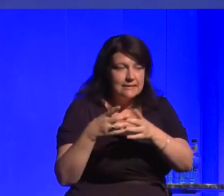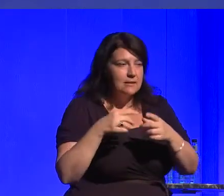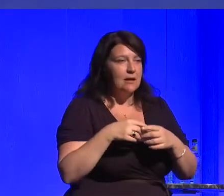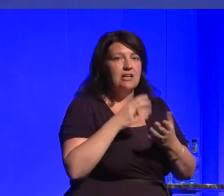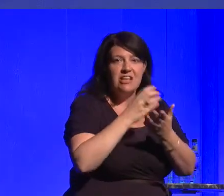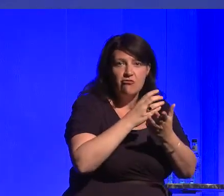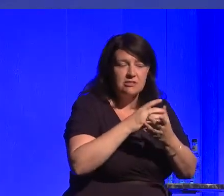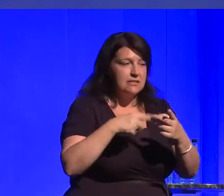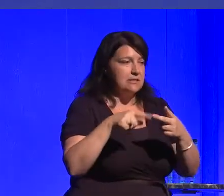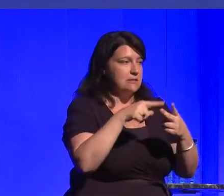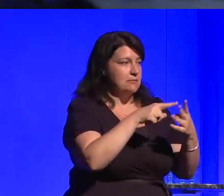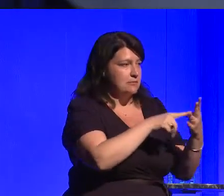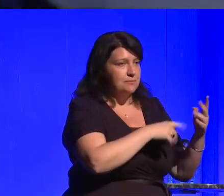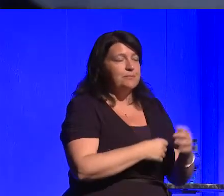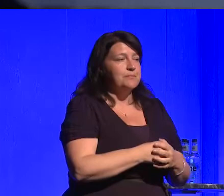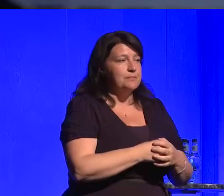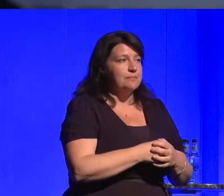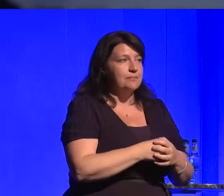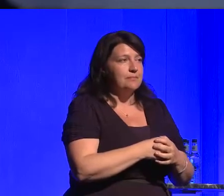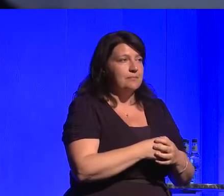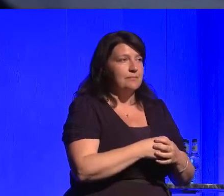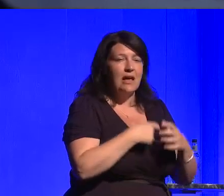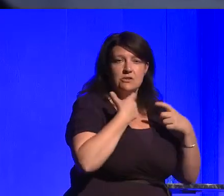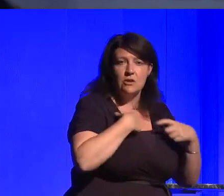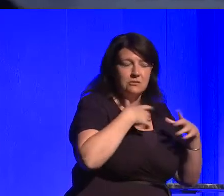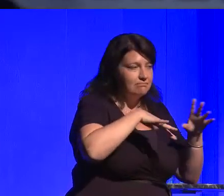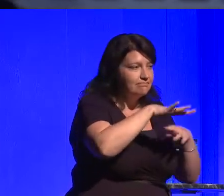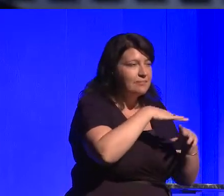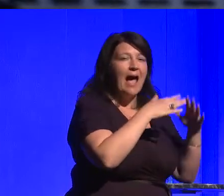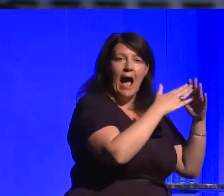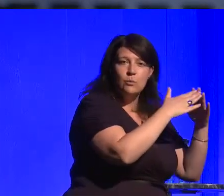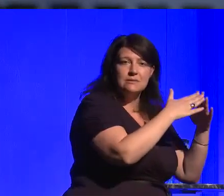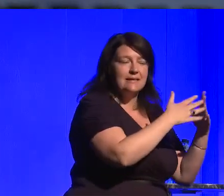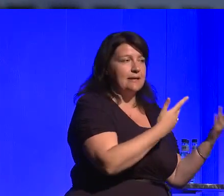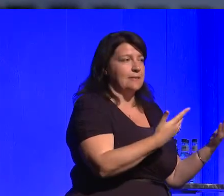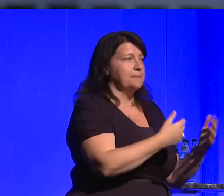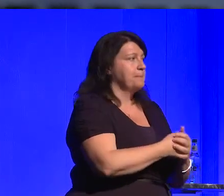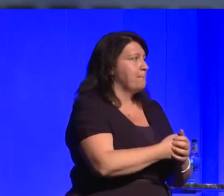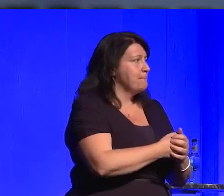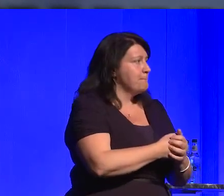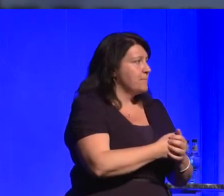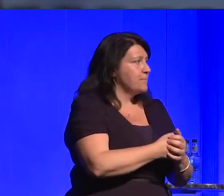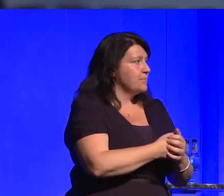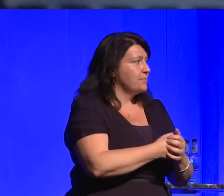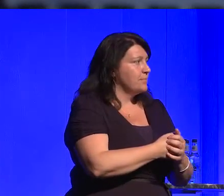groups, with social care, with housing, and make those boundaries irrelevant for the people